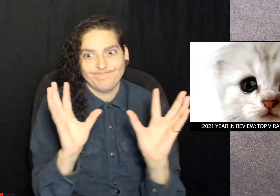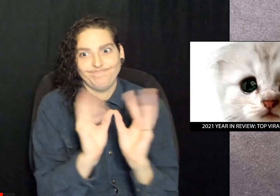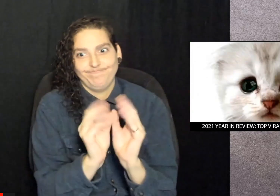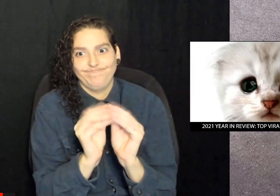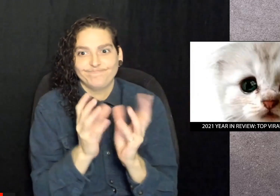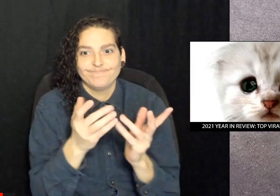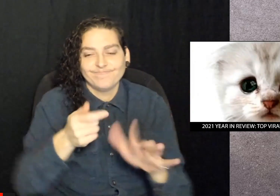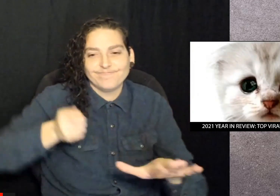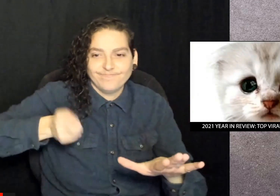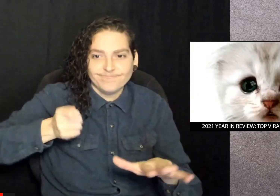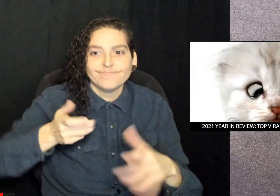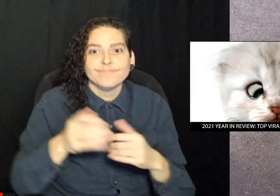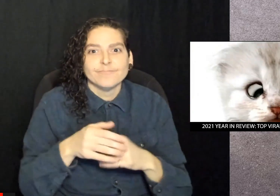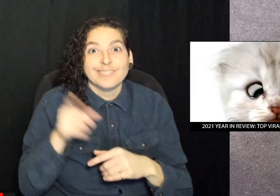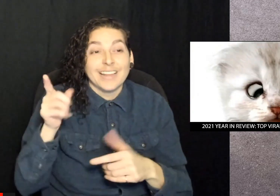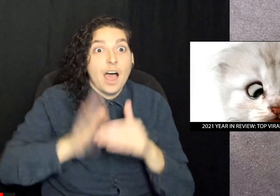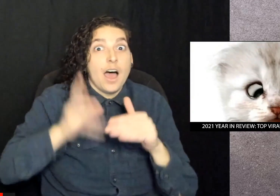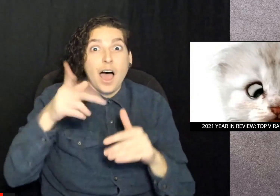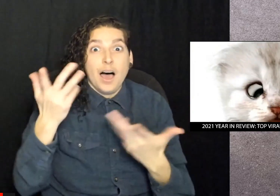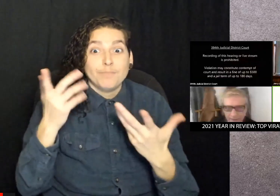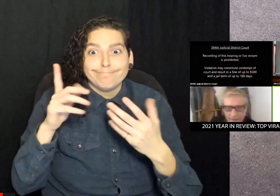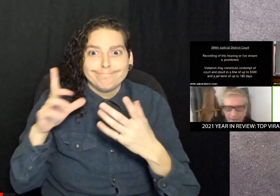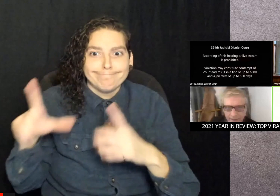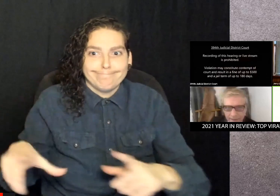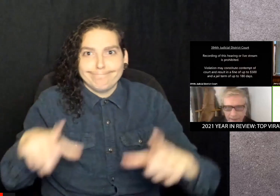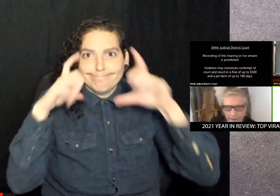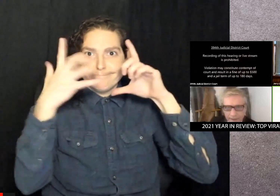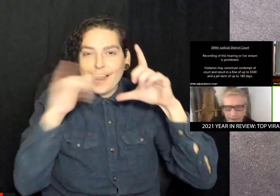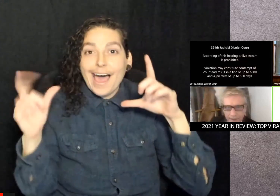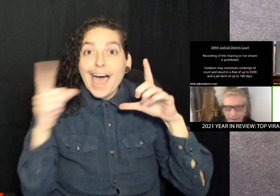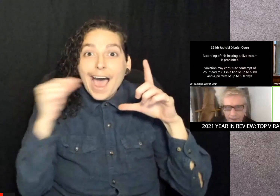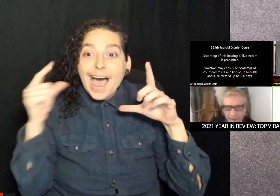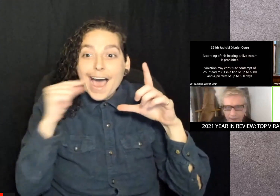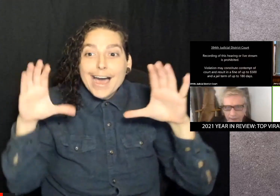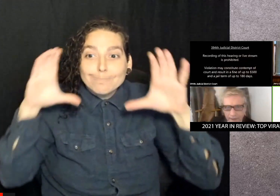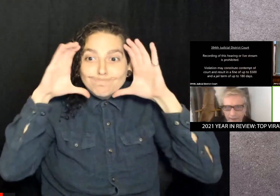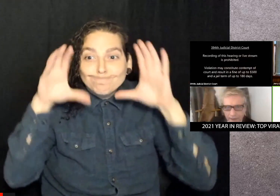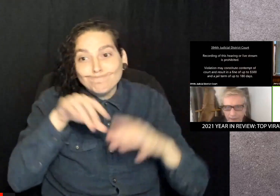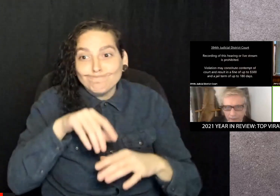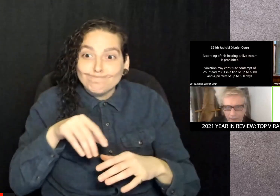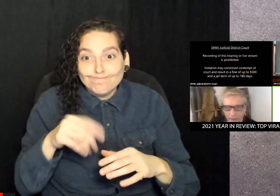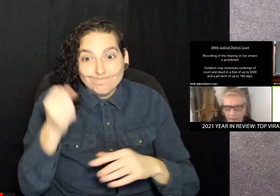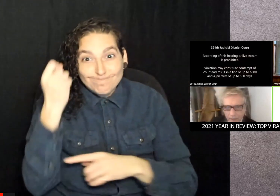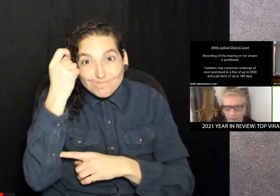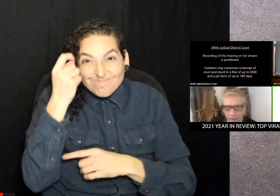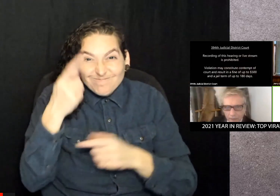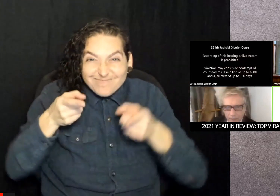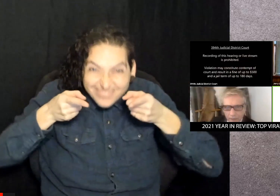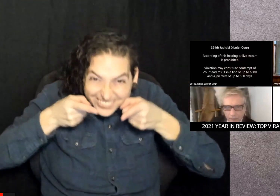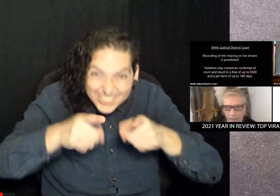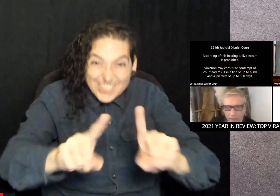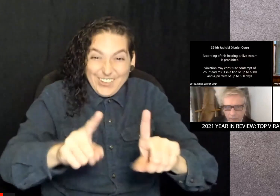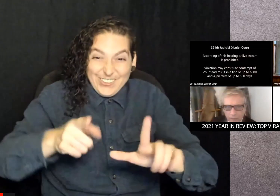his zoom session so he ended up looking like a cat throughout his entire District Court video hearing